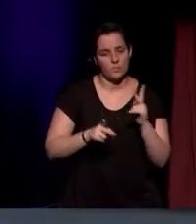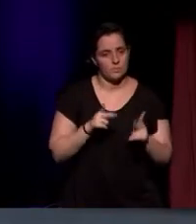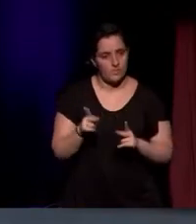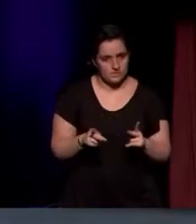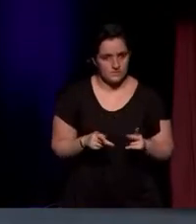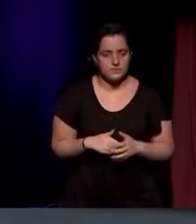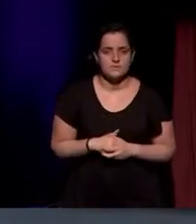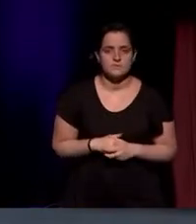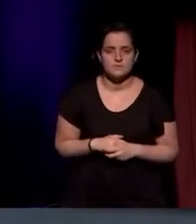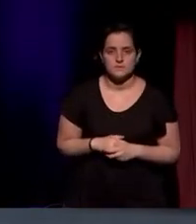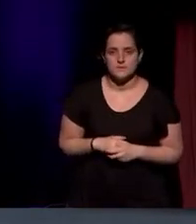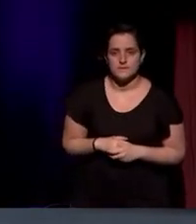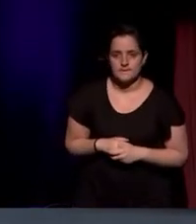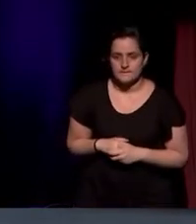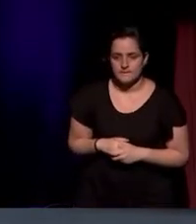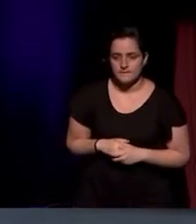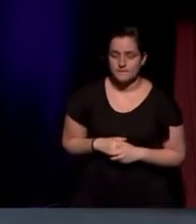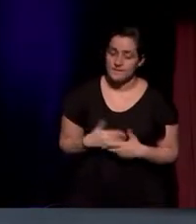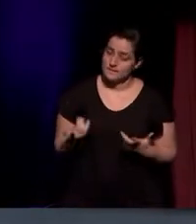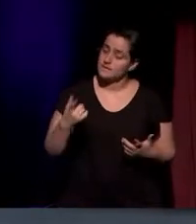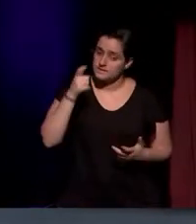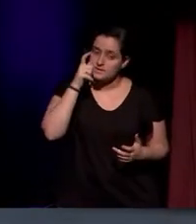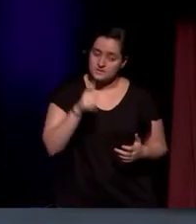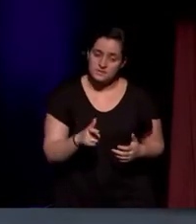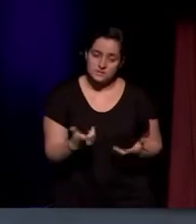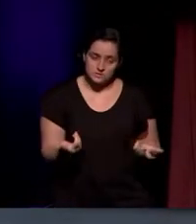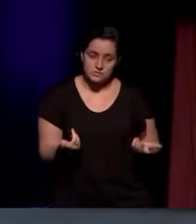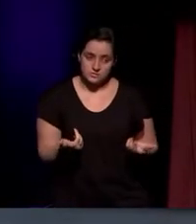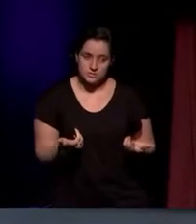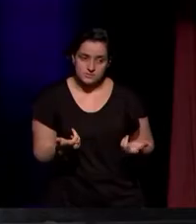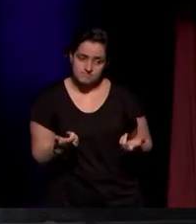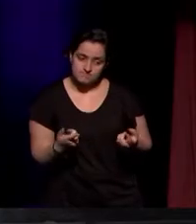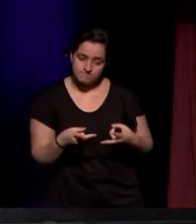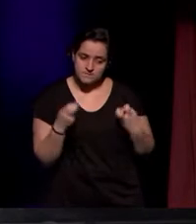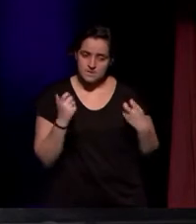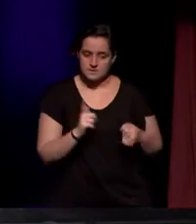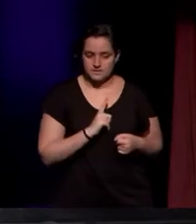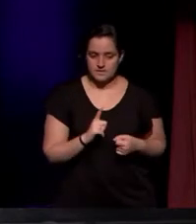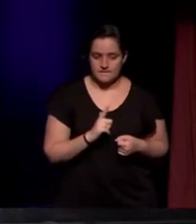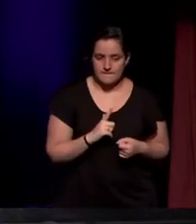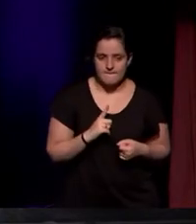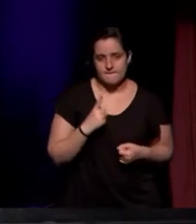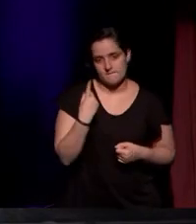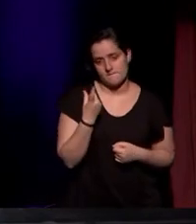interesting that there were 16% of women